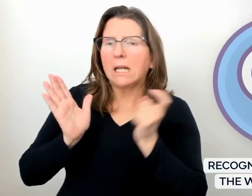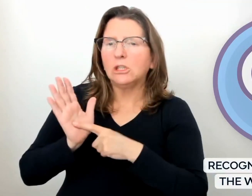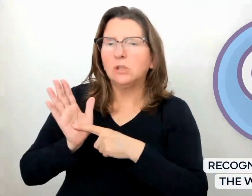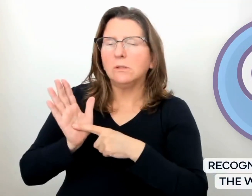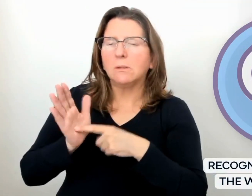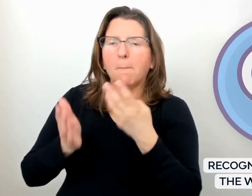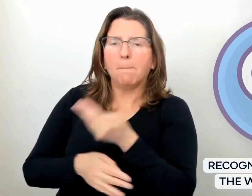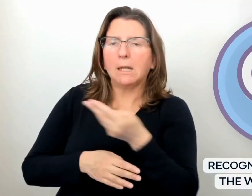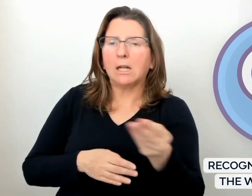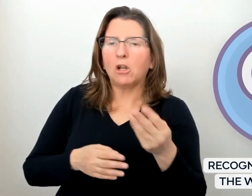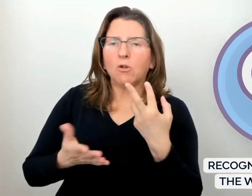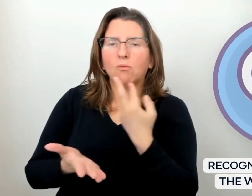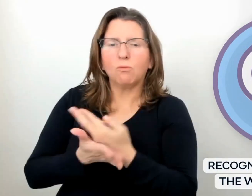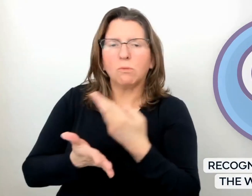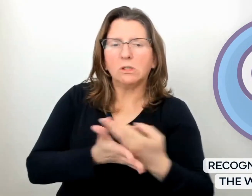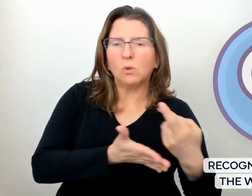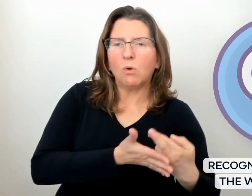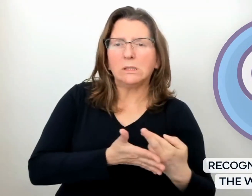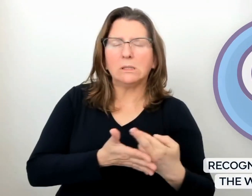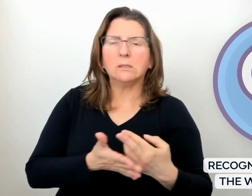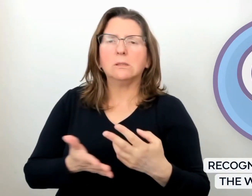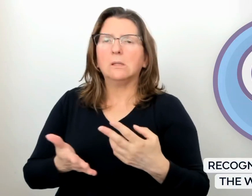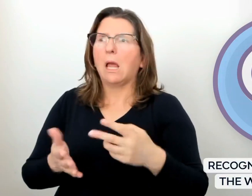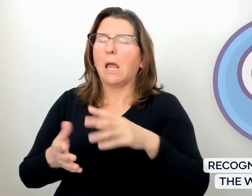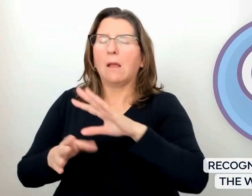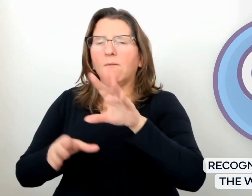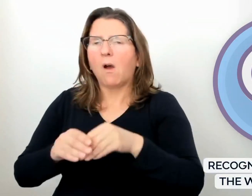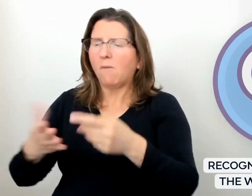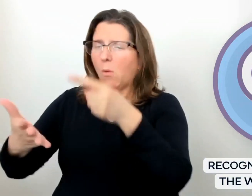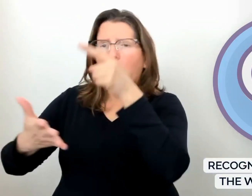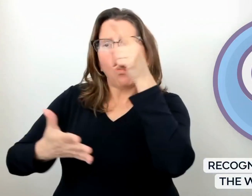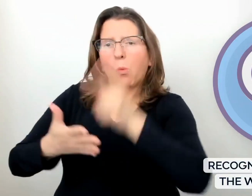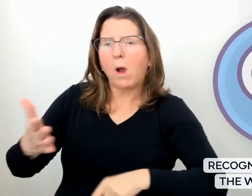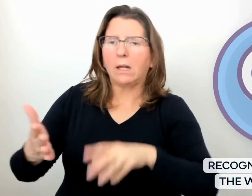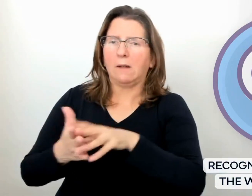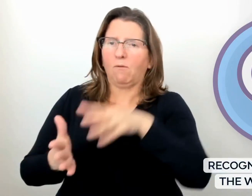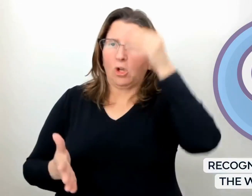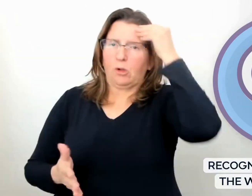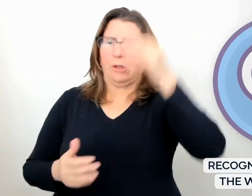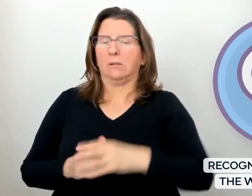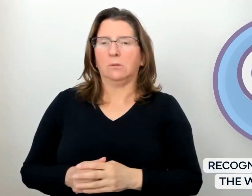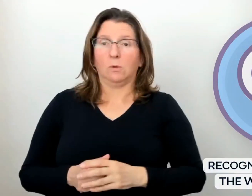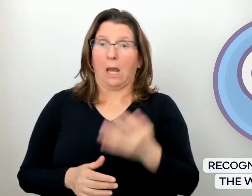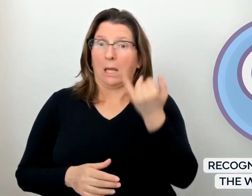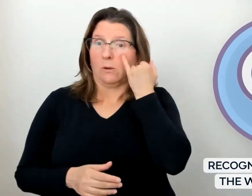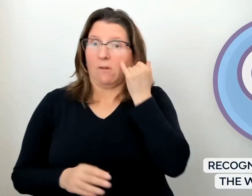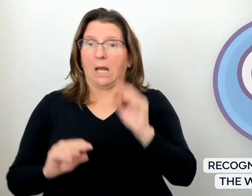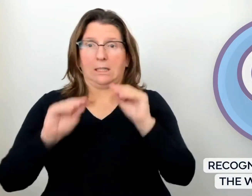Representation stimulates the recognition networks, and includes materials and resources.